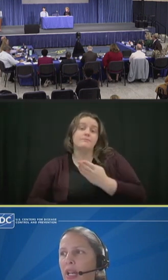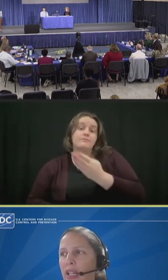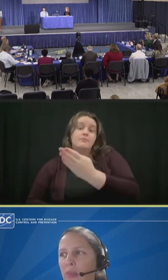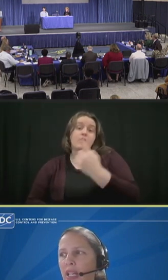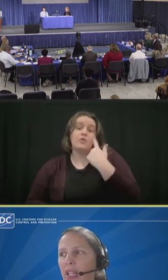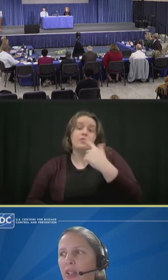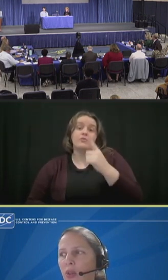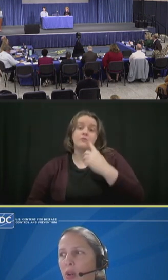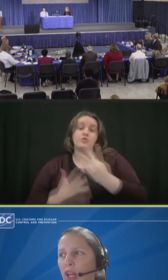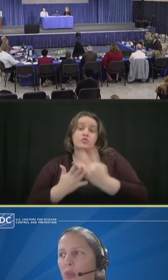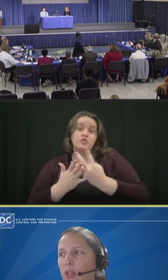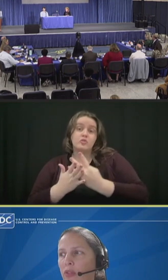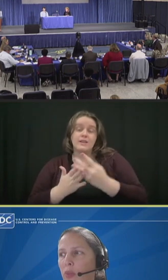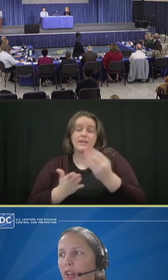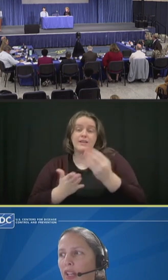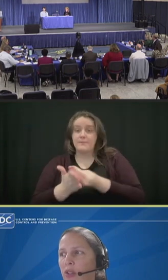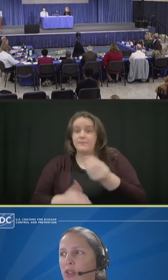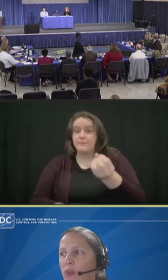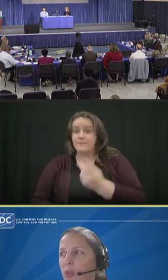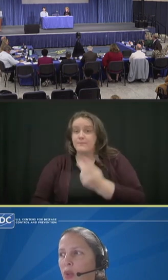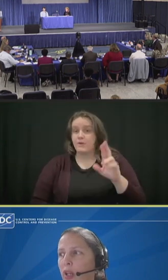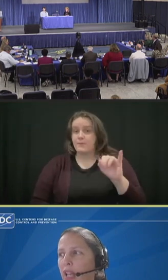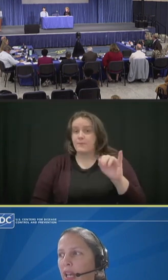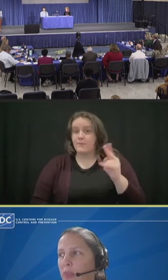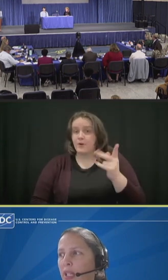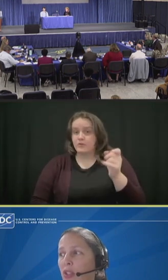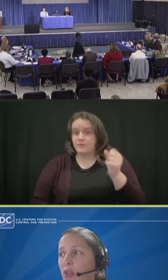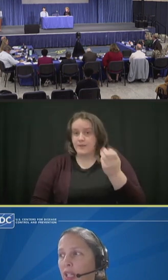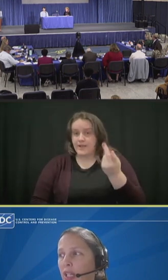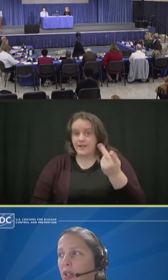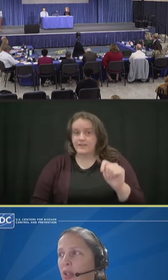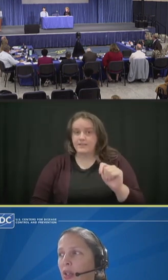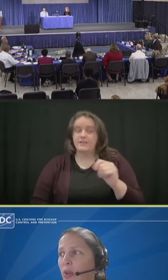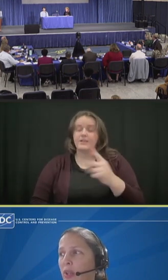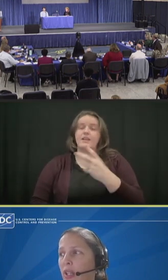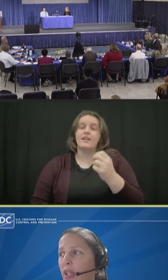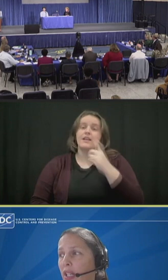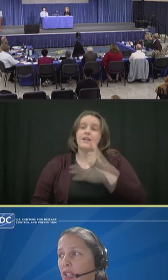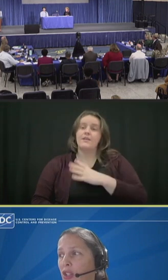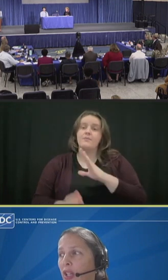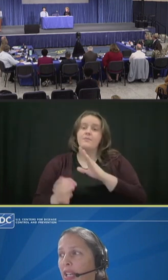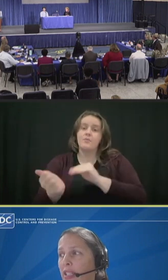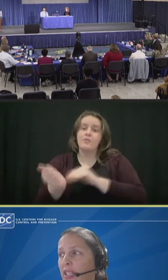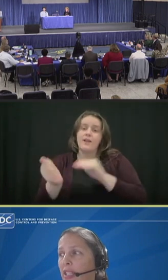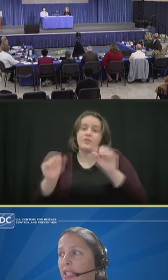eliminating the requirement for providers to report hep B screening with additional ICD-10